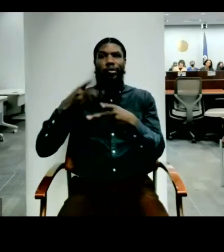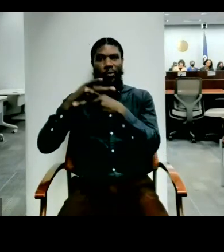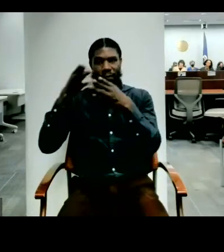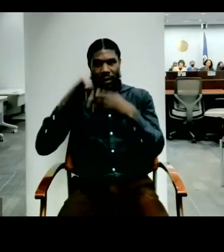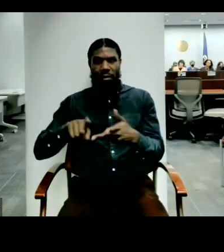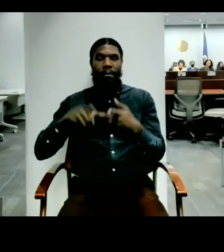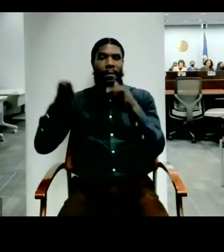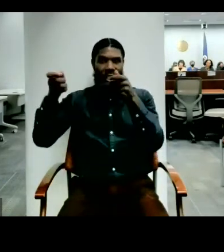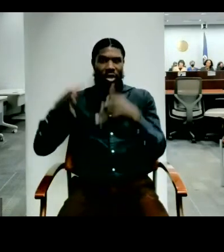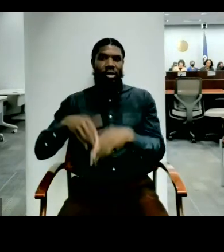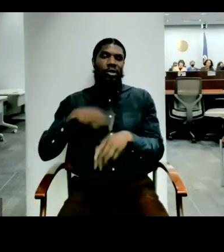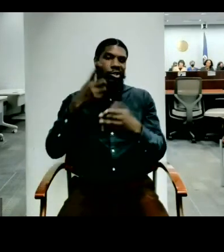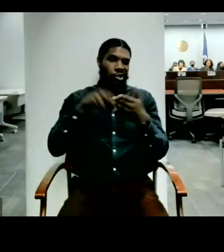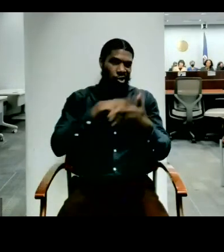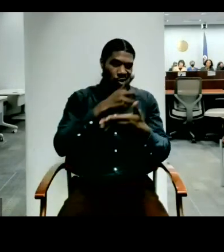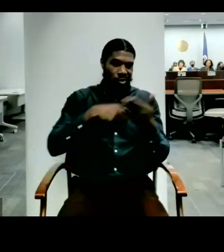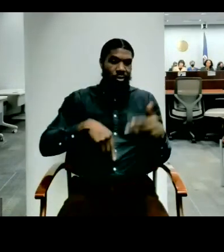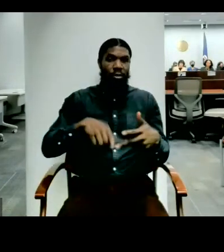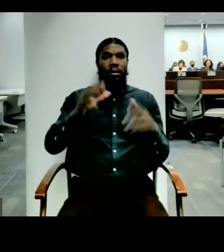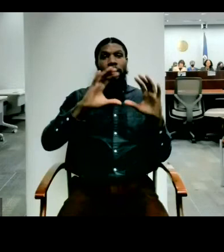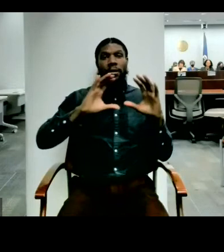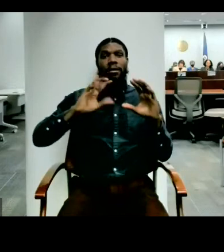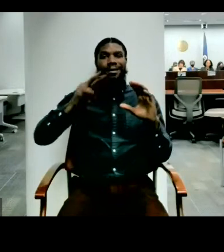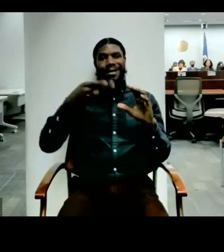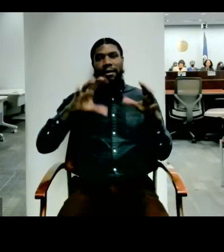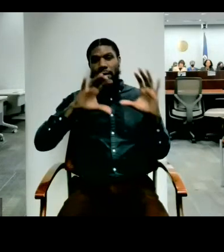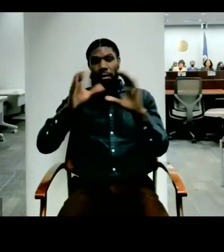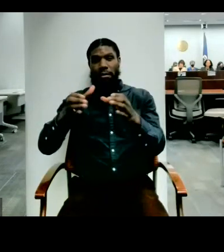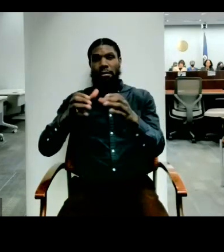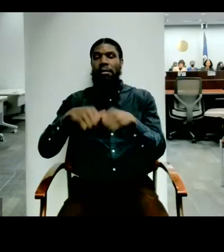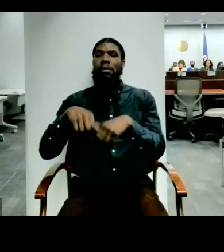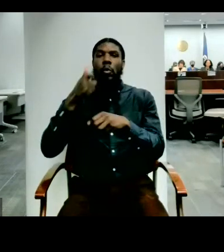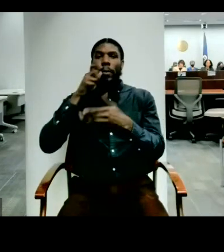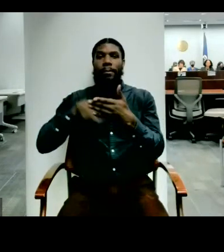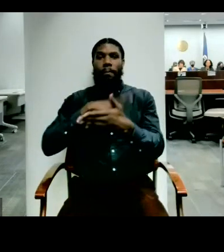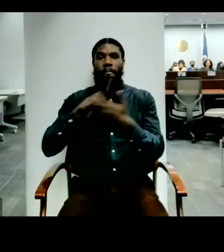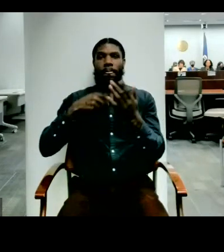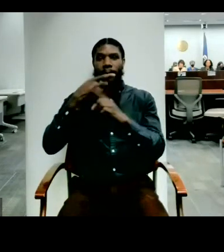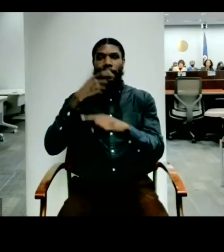Number 2, employees experiencing racism at the hands of EEOC workers and